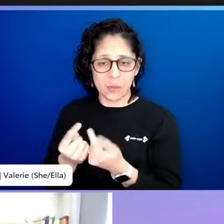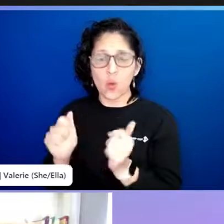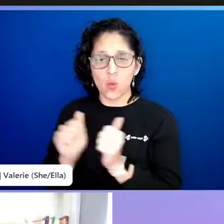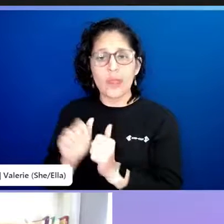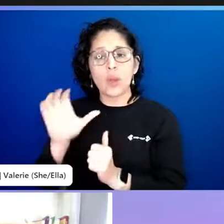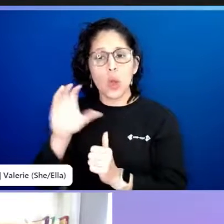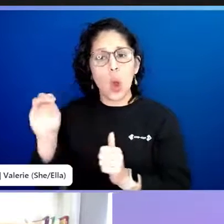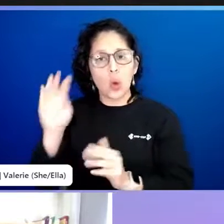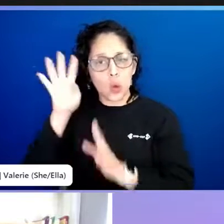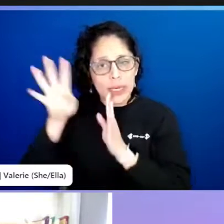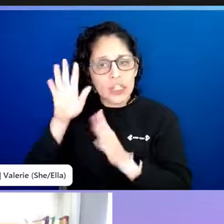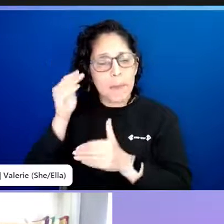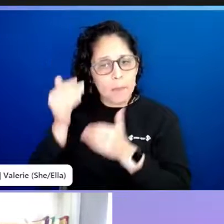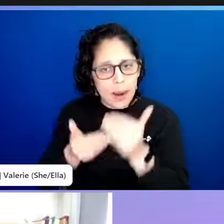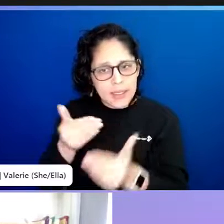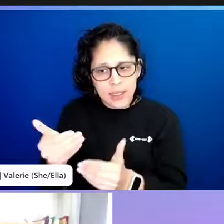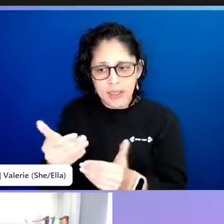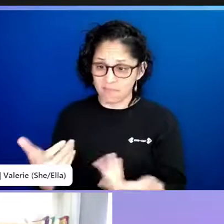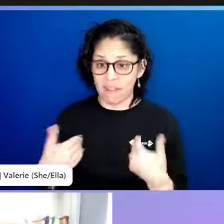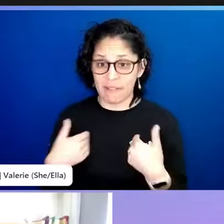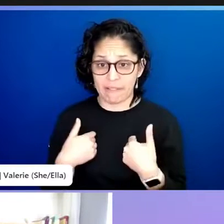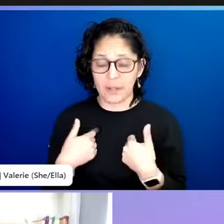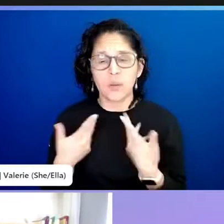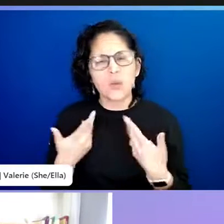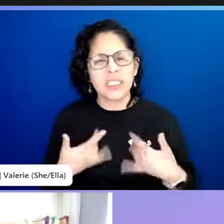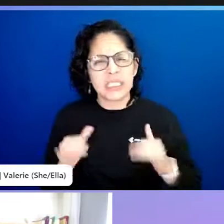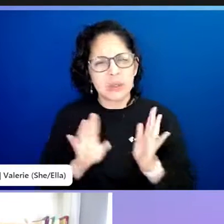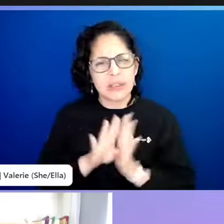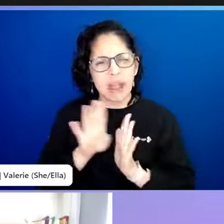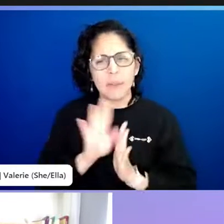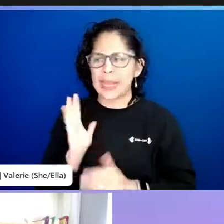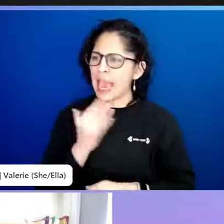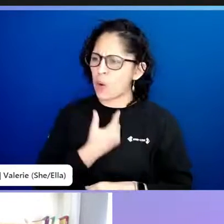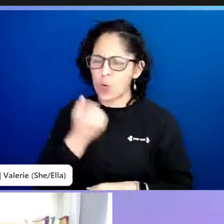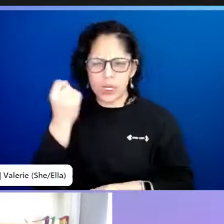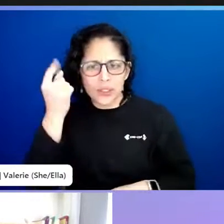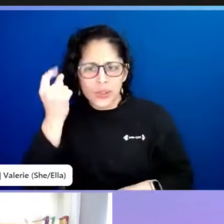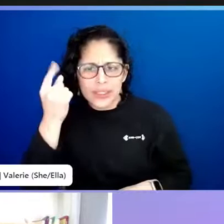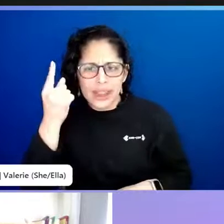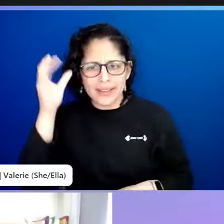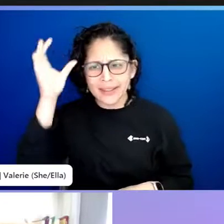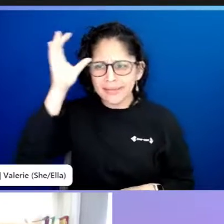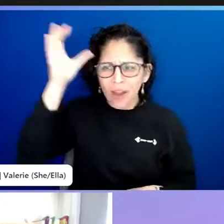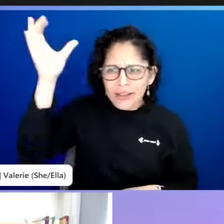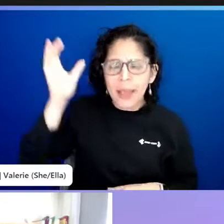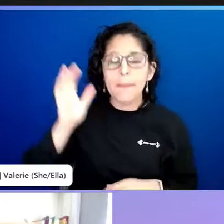and I think we're still developing our understanding but in in some contexts